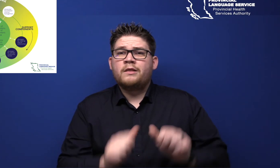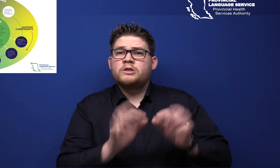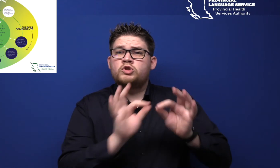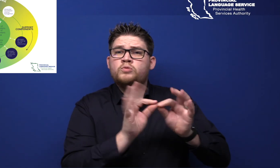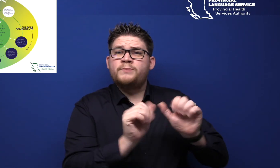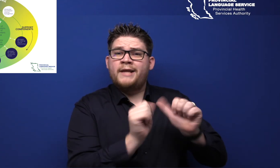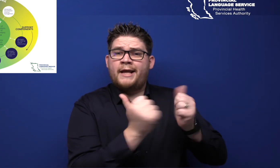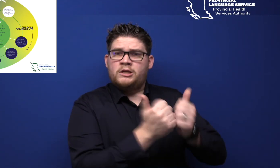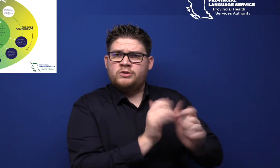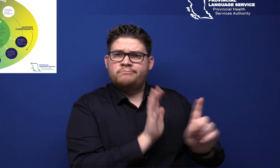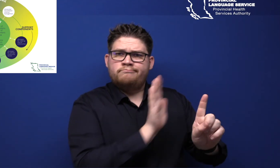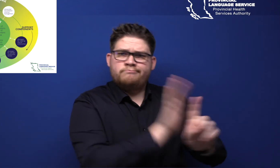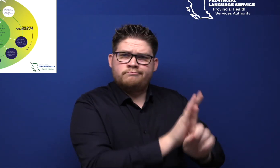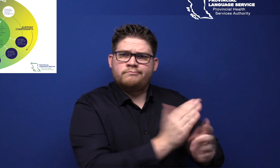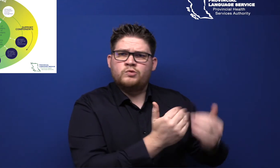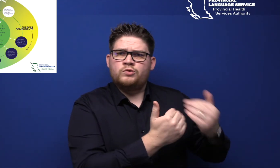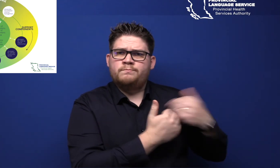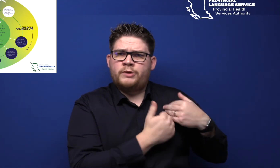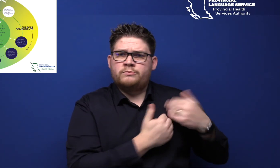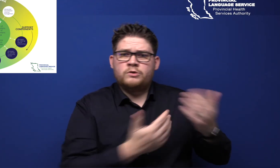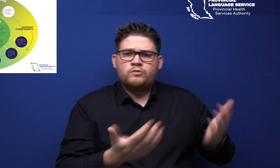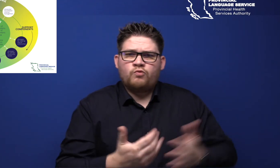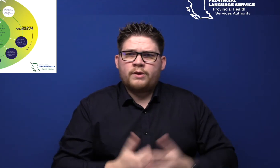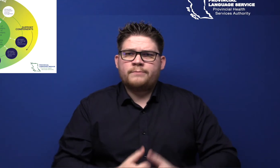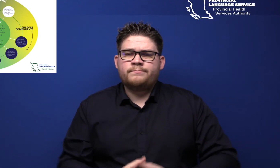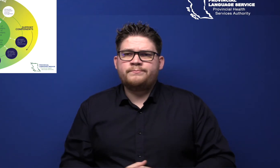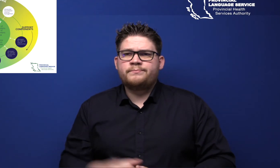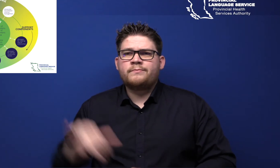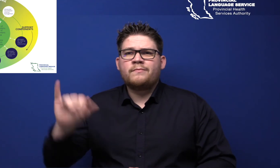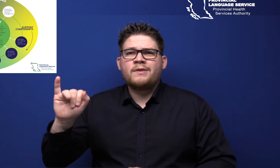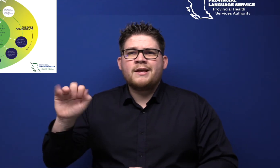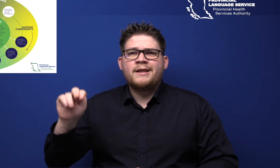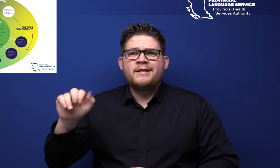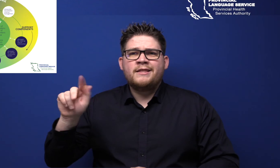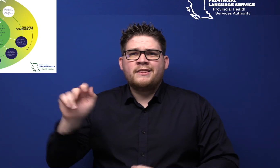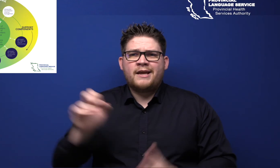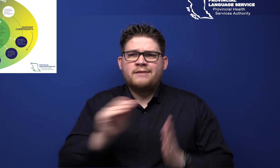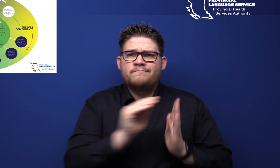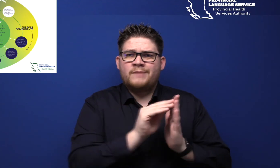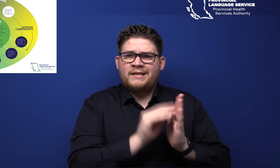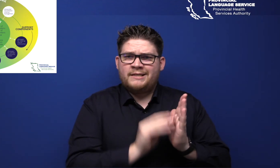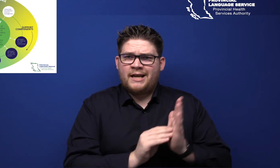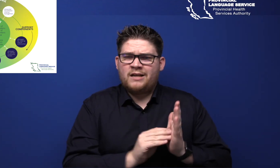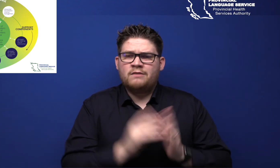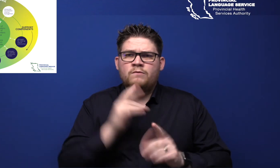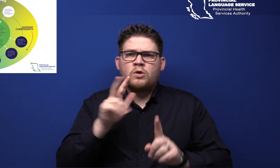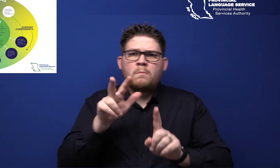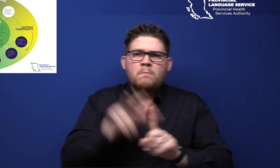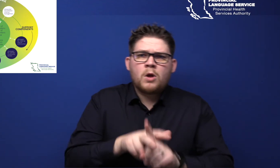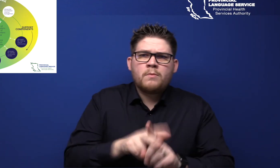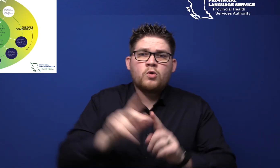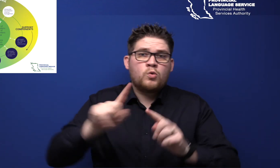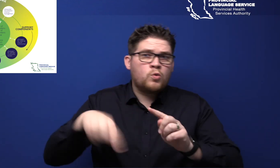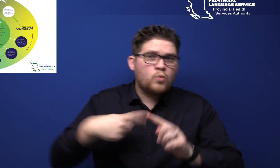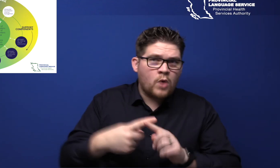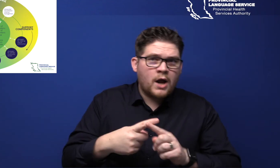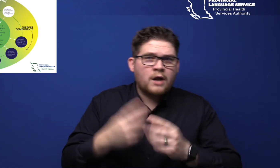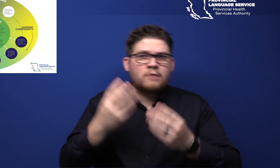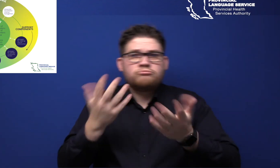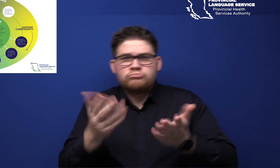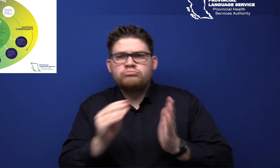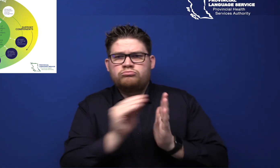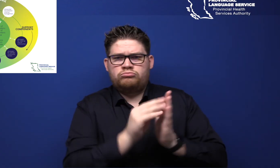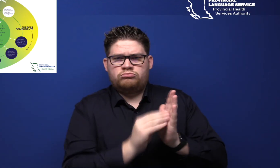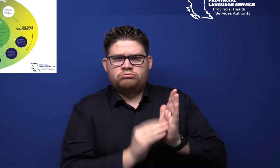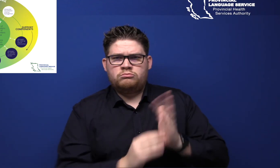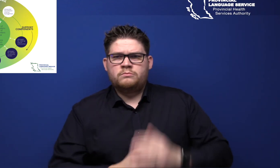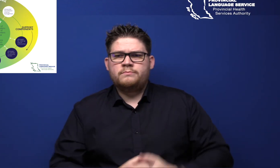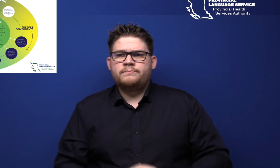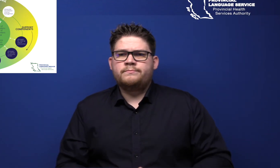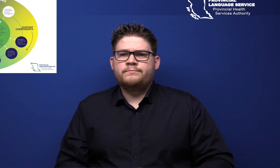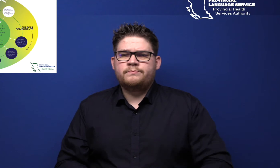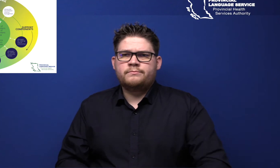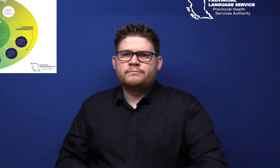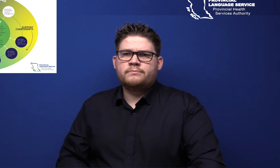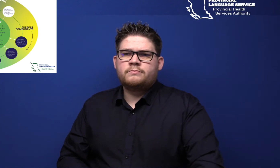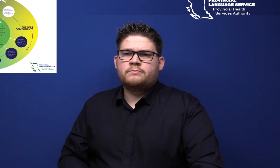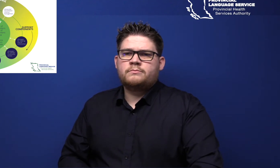THE INTERPRETING AGENCY, THE VENDOR, WILL BE RESPONSIBLE FOR DOING INTAKE FOR BOOKING APPOINTMENTS.